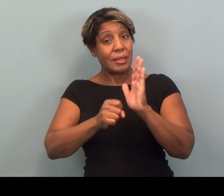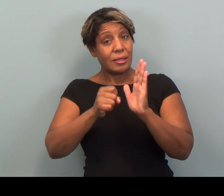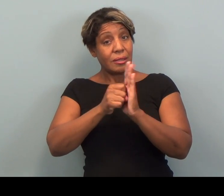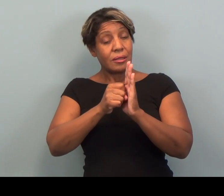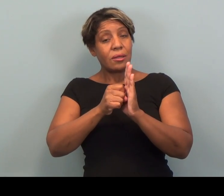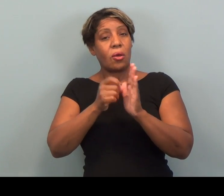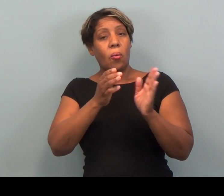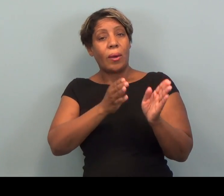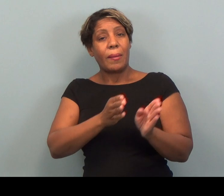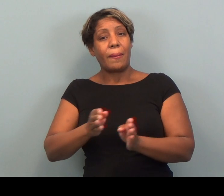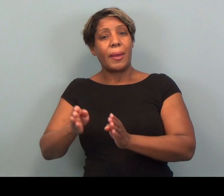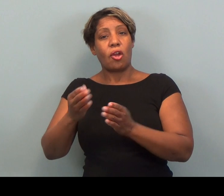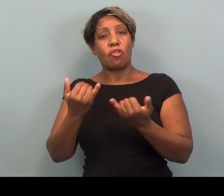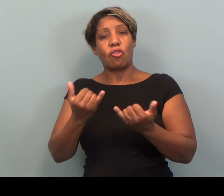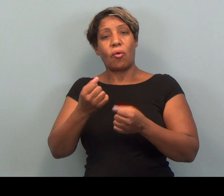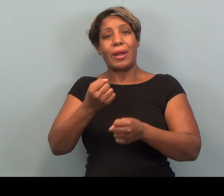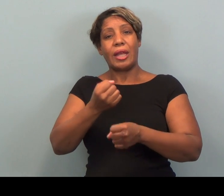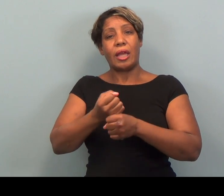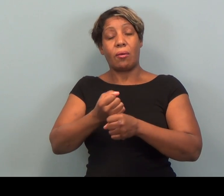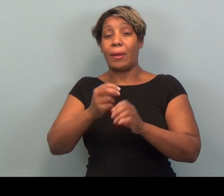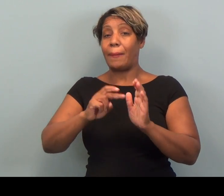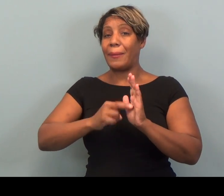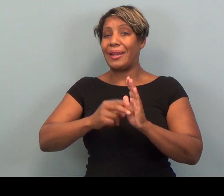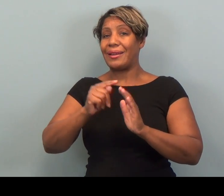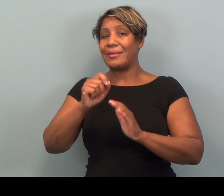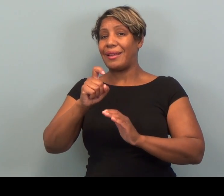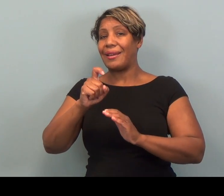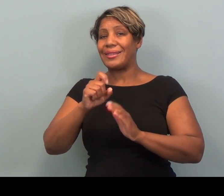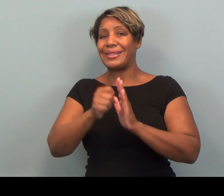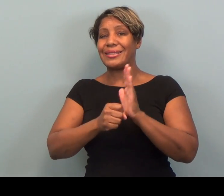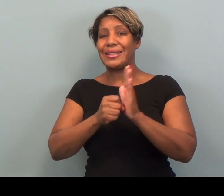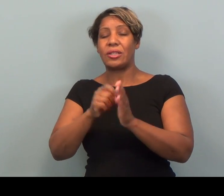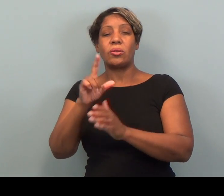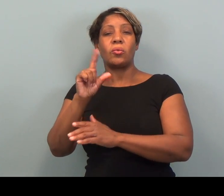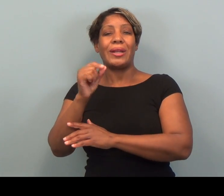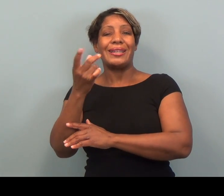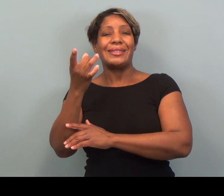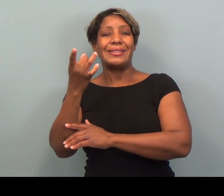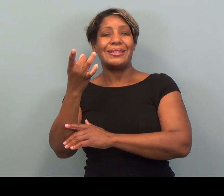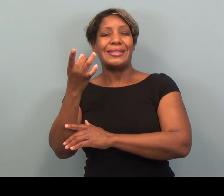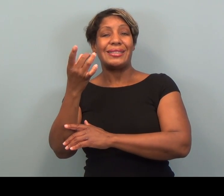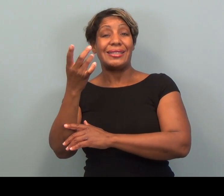when we prepare, current year meaning tax season 2017.